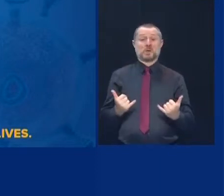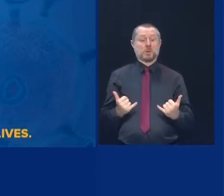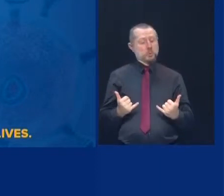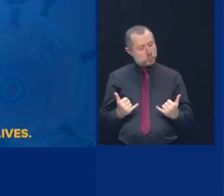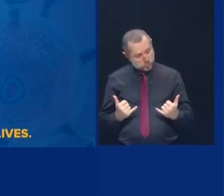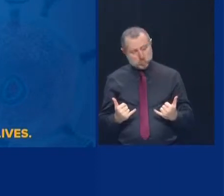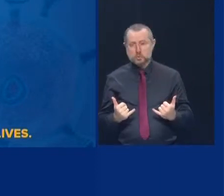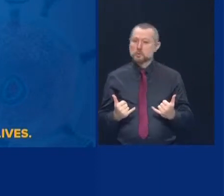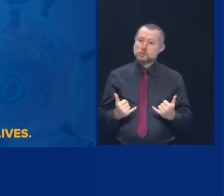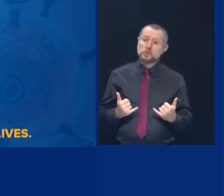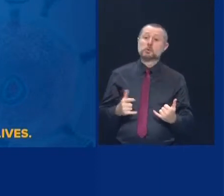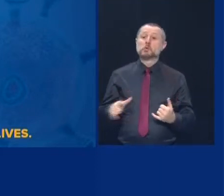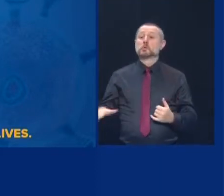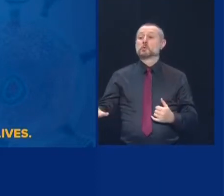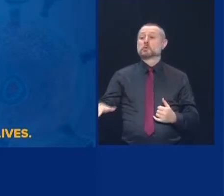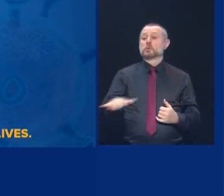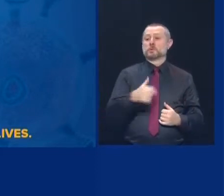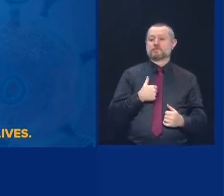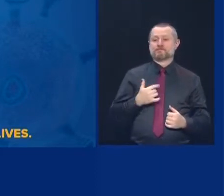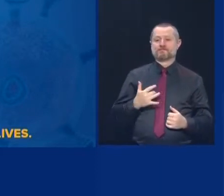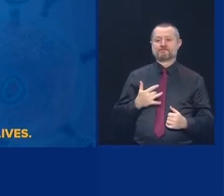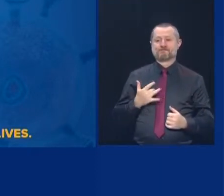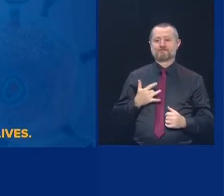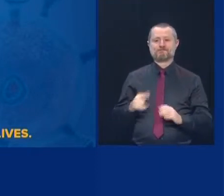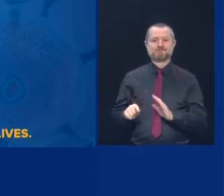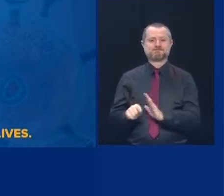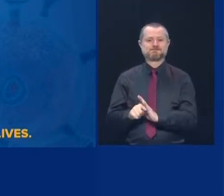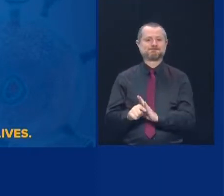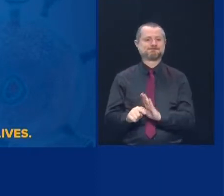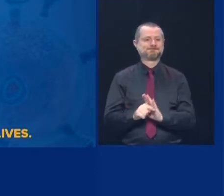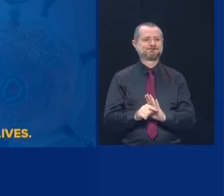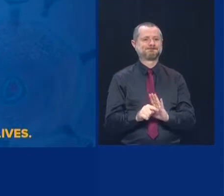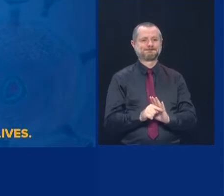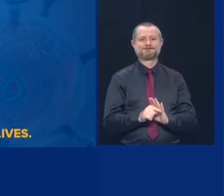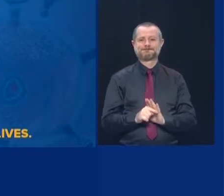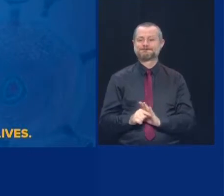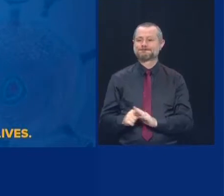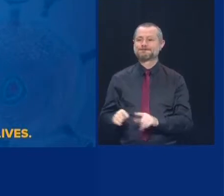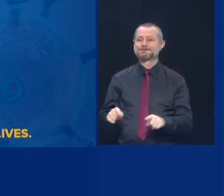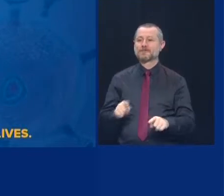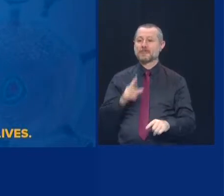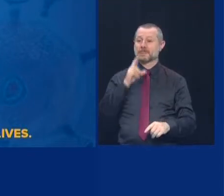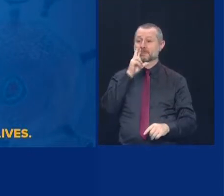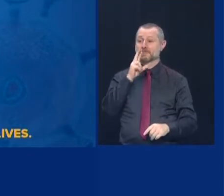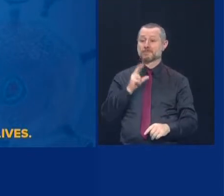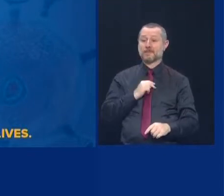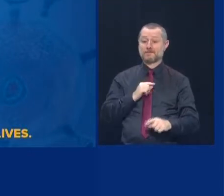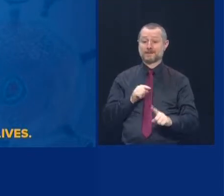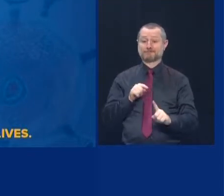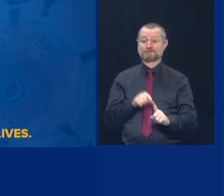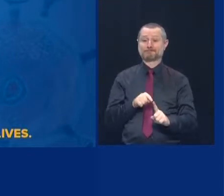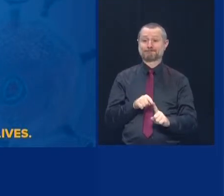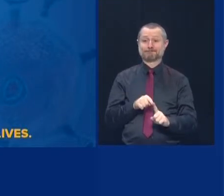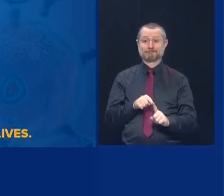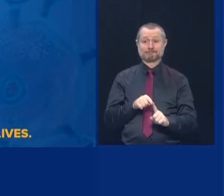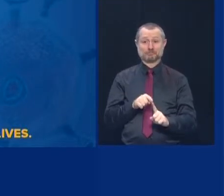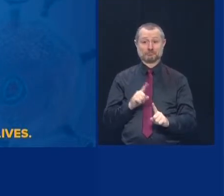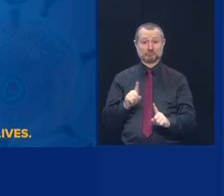IT'S A DIRECT RESULT. WE ARE IN A PLACE NOW WHERE THERE IS A BAD SYNERGY.